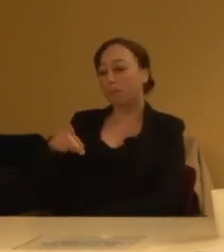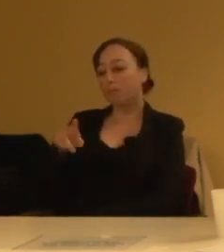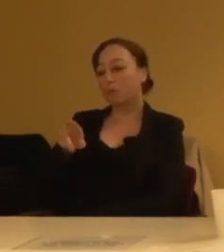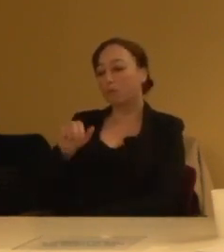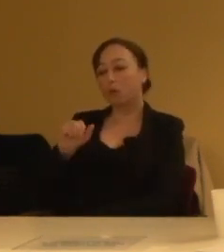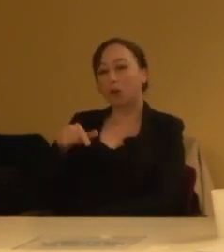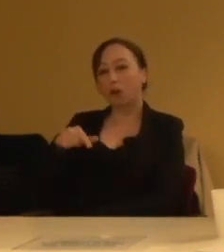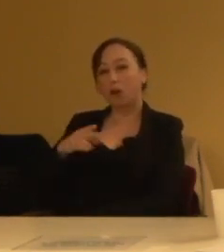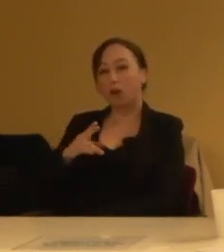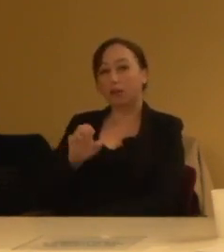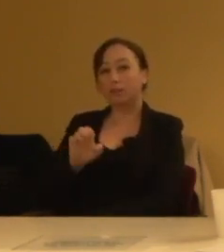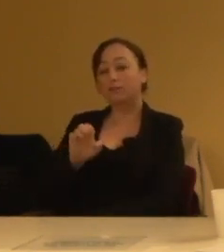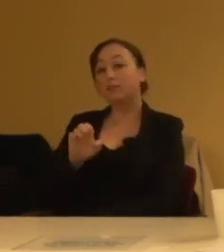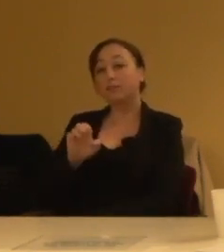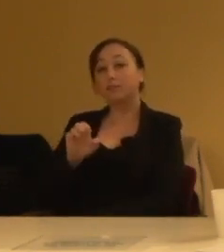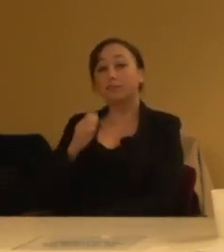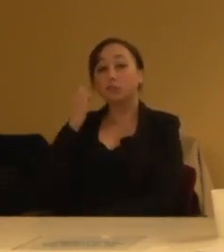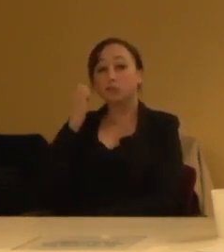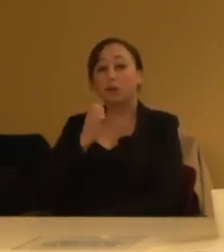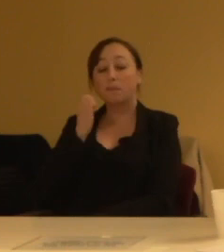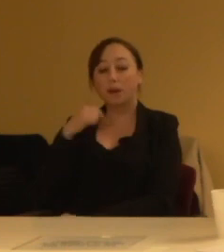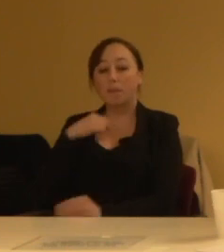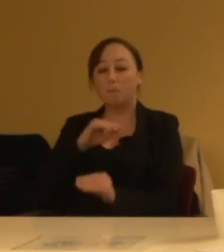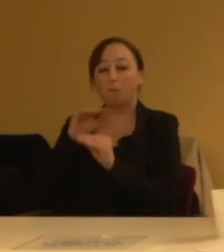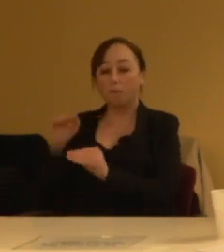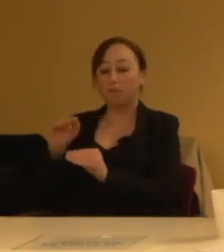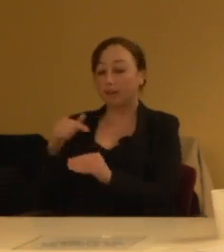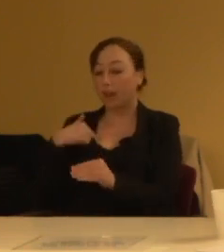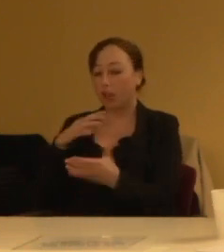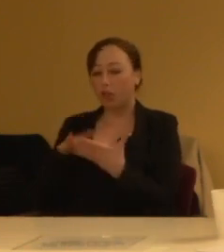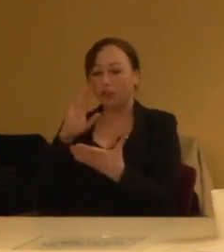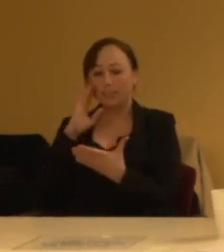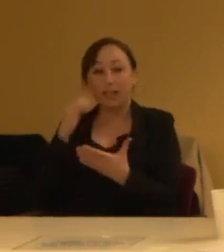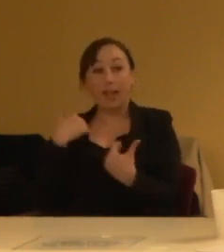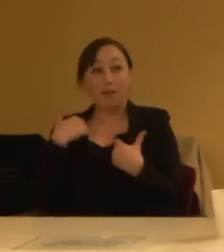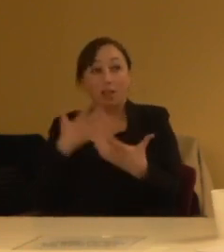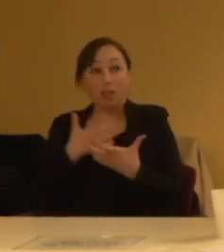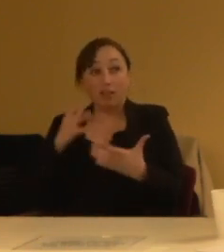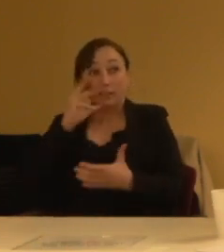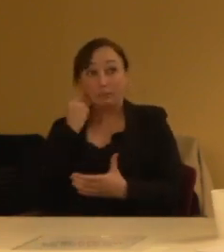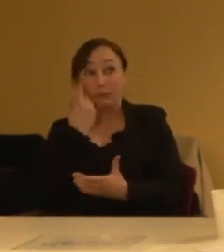because I learned how to say, "I have a big theater background and I wanna be a dramaturge," in Czech